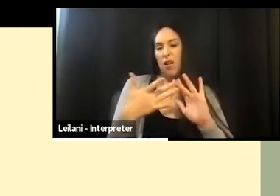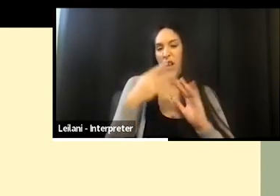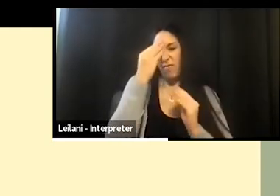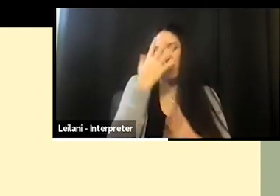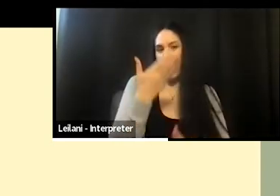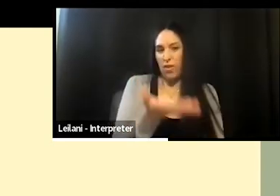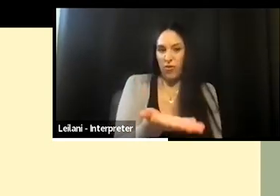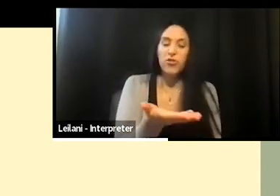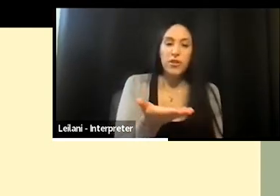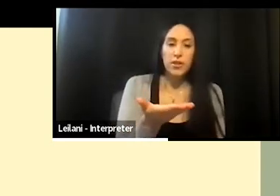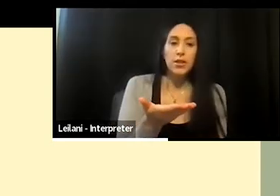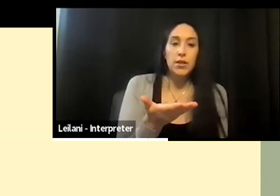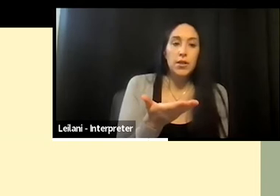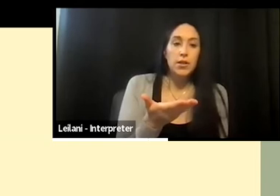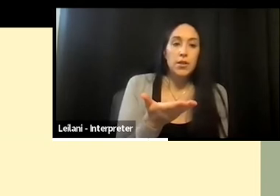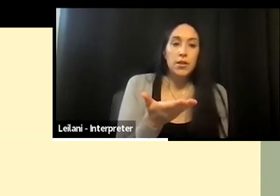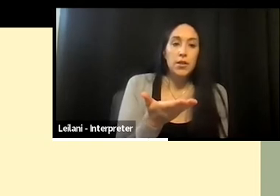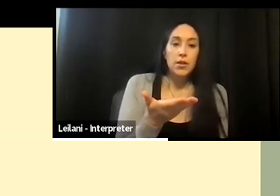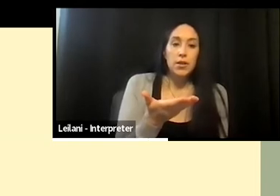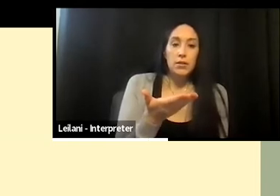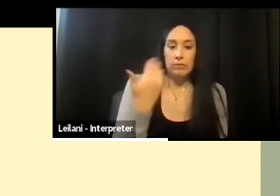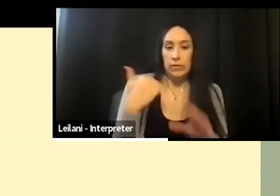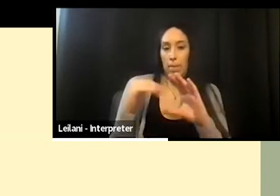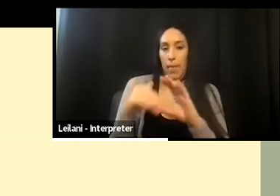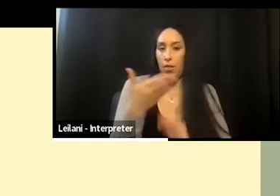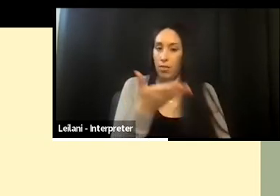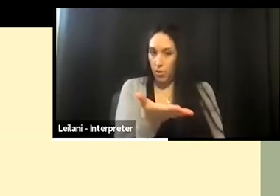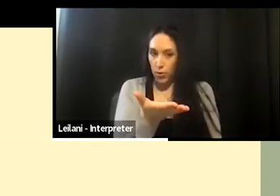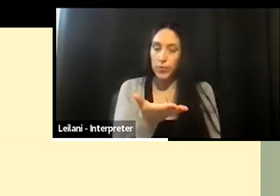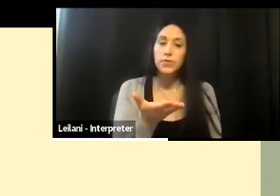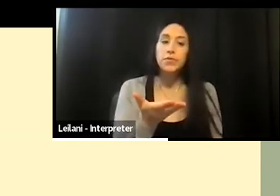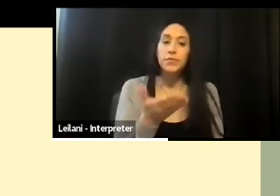is chaplainbeyssa@greyteakettle.com and my website.